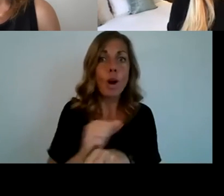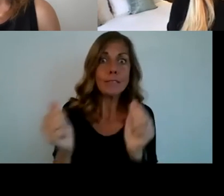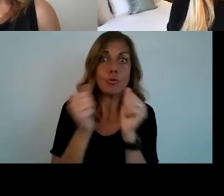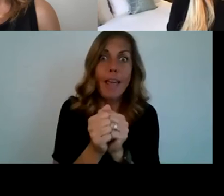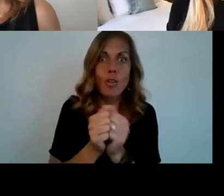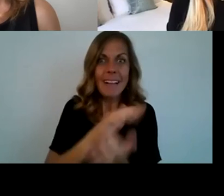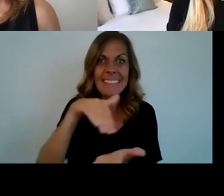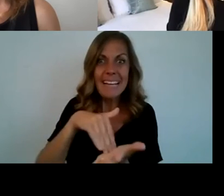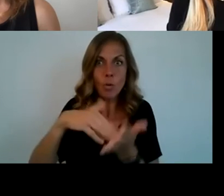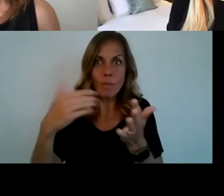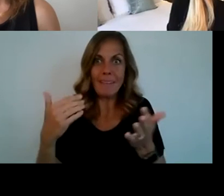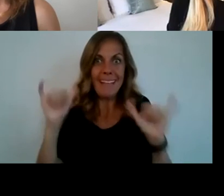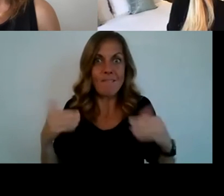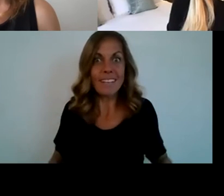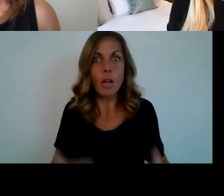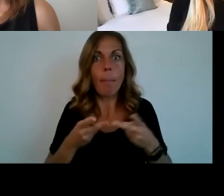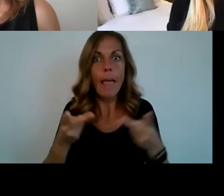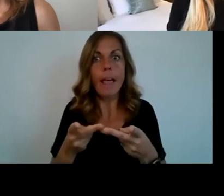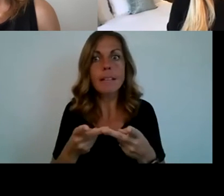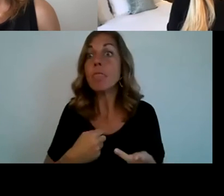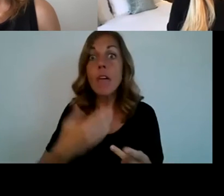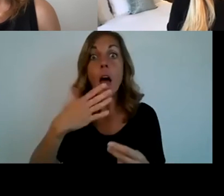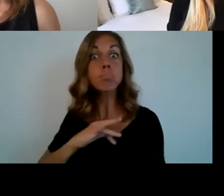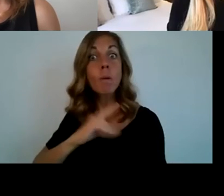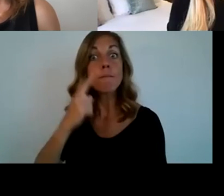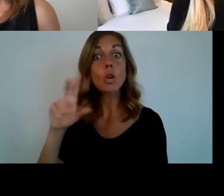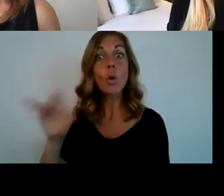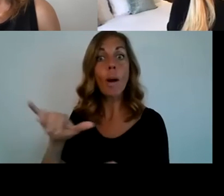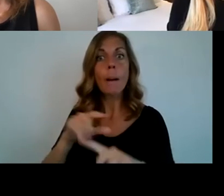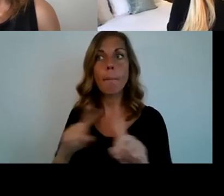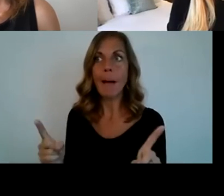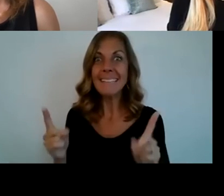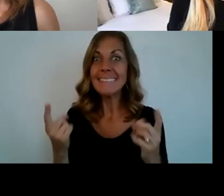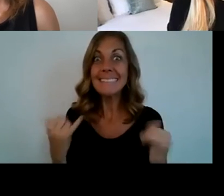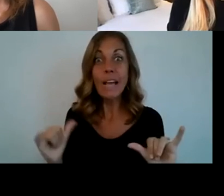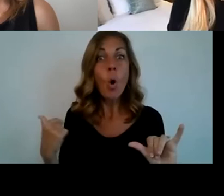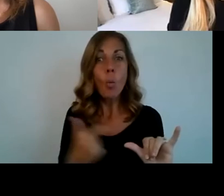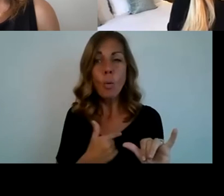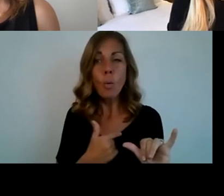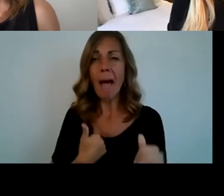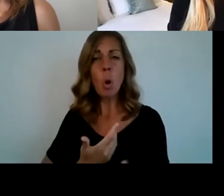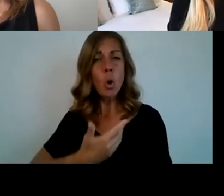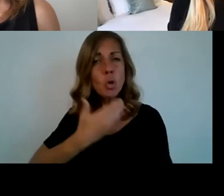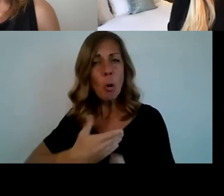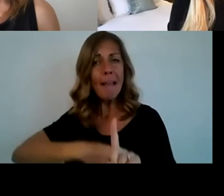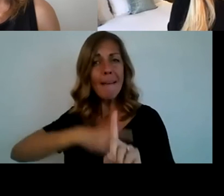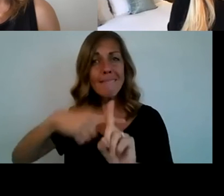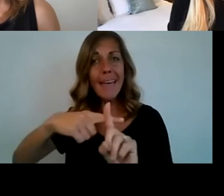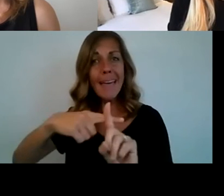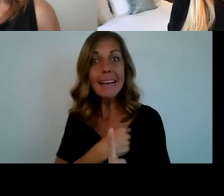a strength for the org. But even with that huge unfair advantage for all the parents